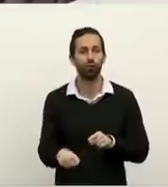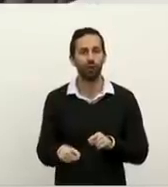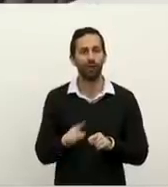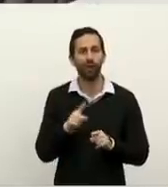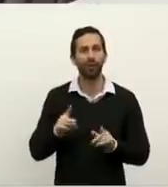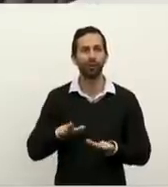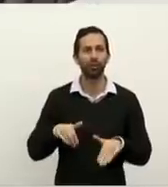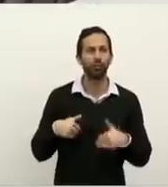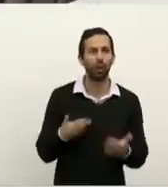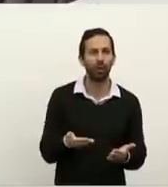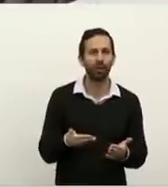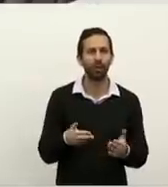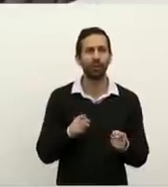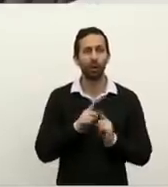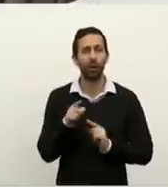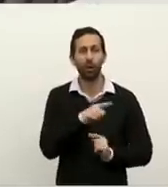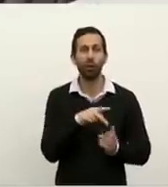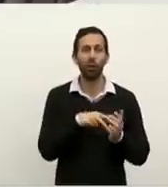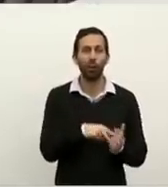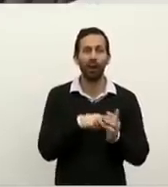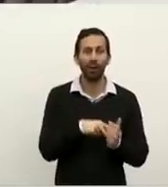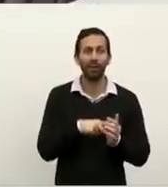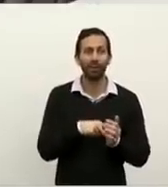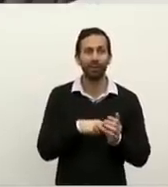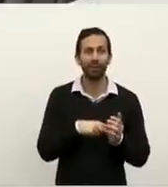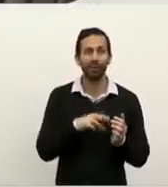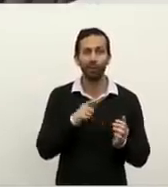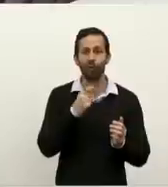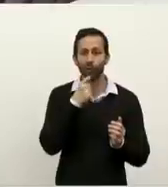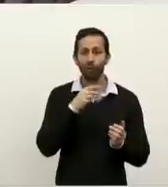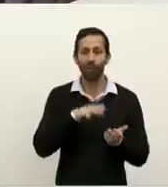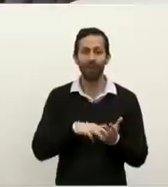In many cases, they are waiting excessive months without the right equipment,